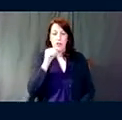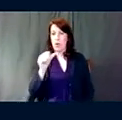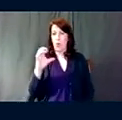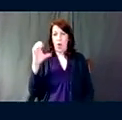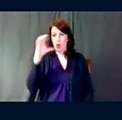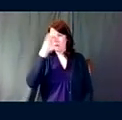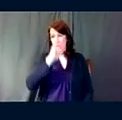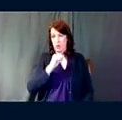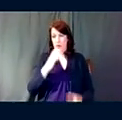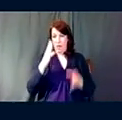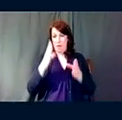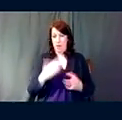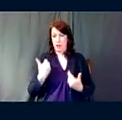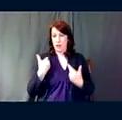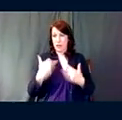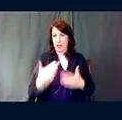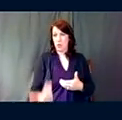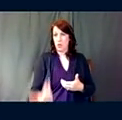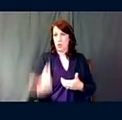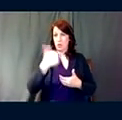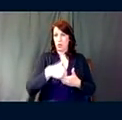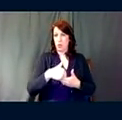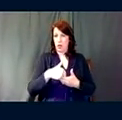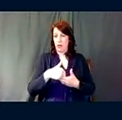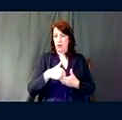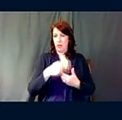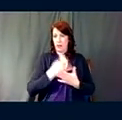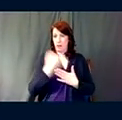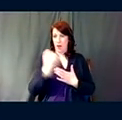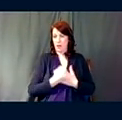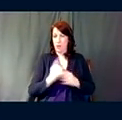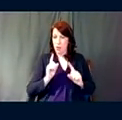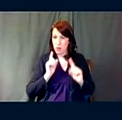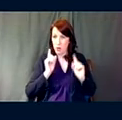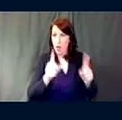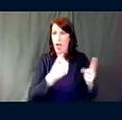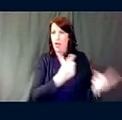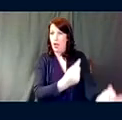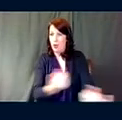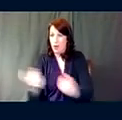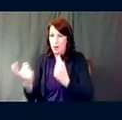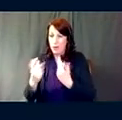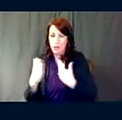WE DON'T EVER ASSUME THAT SOMEONE WILL NOT WANT TO JOIN OUR PROJECT. WE GO OUT THERE AND WE RECRUIT